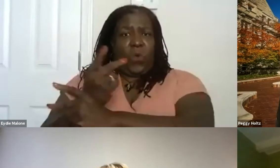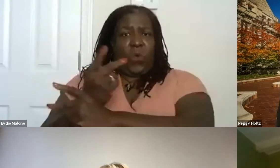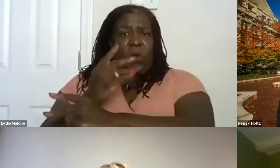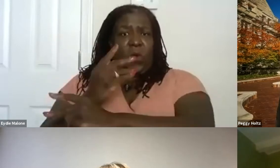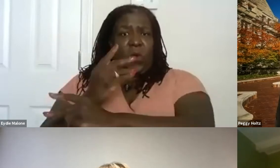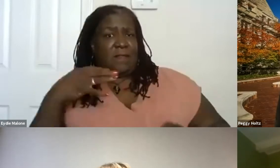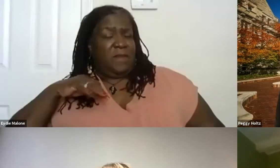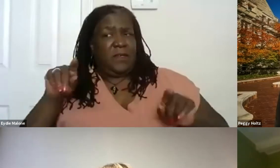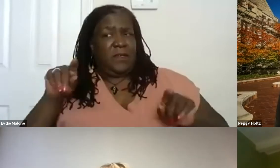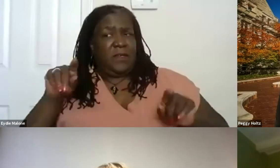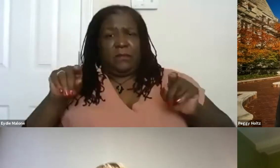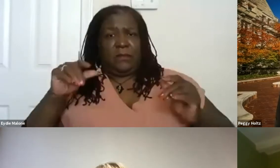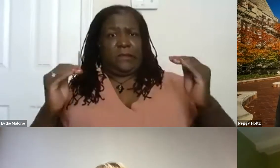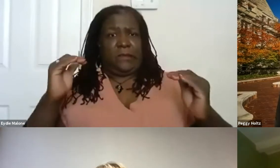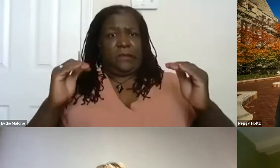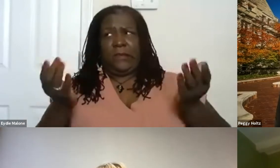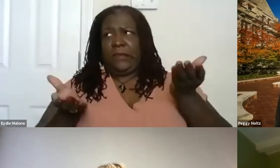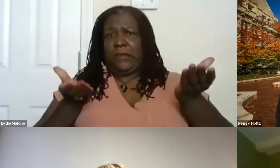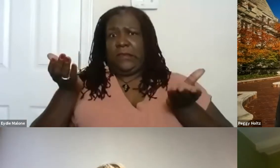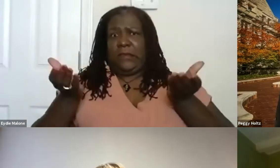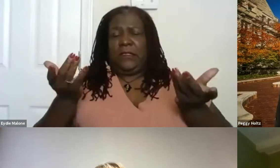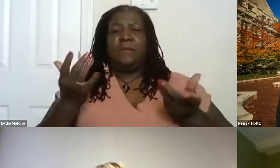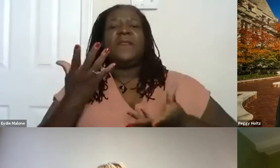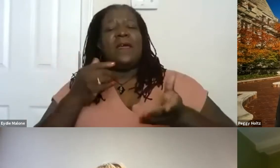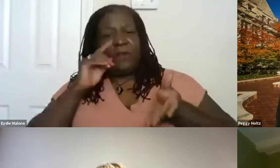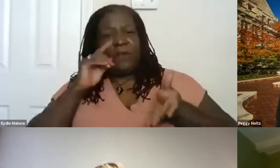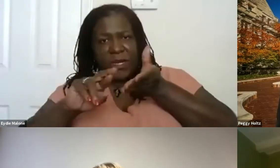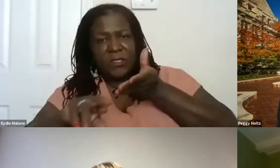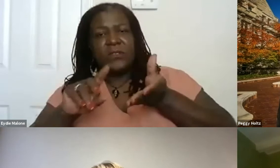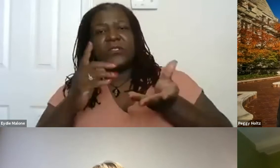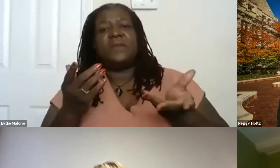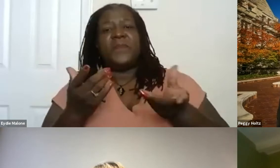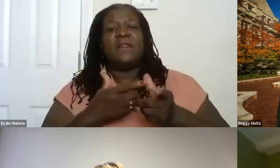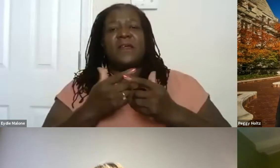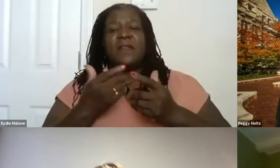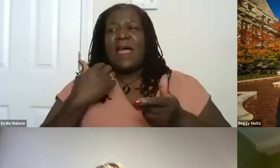to do that is to do your research, look into it, and then have those true conversations